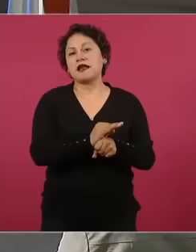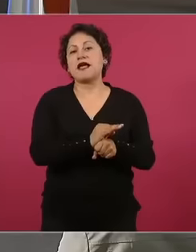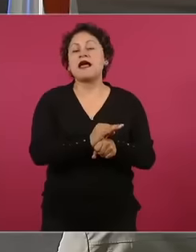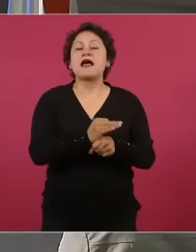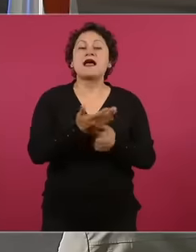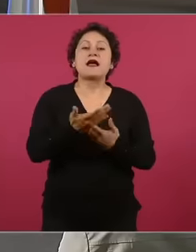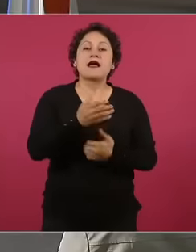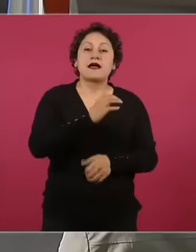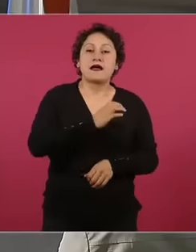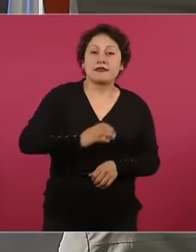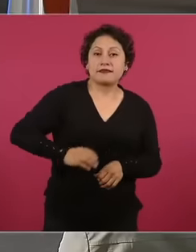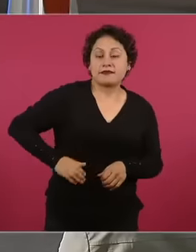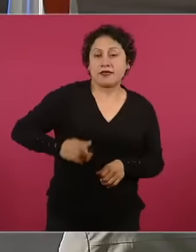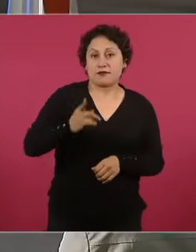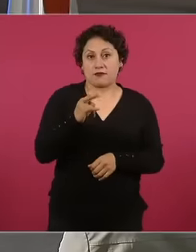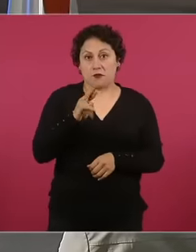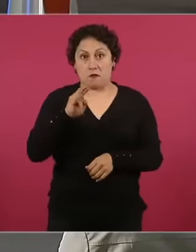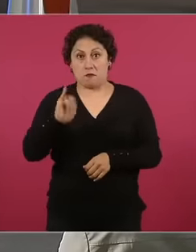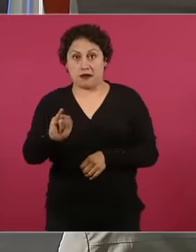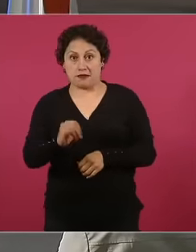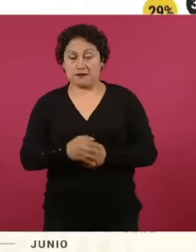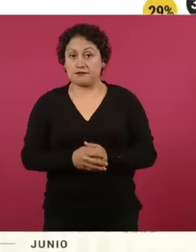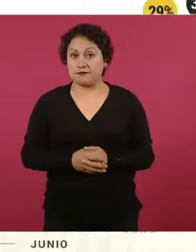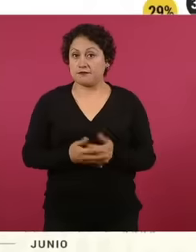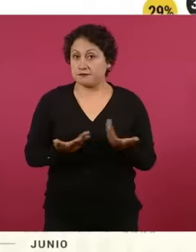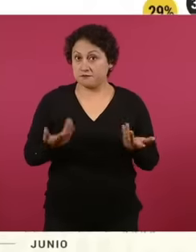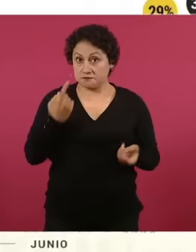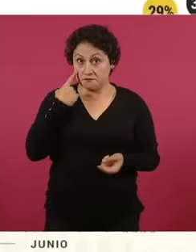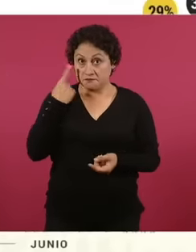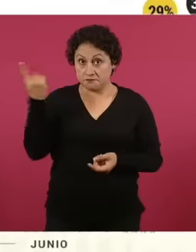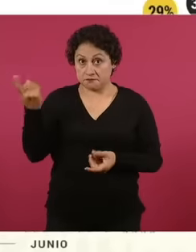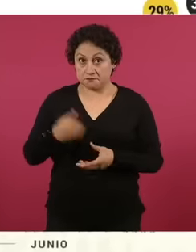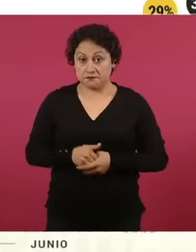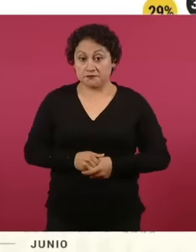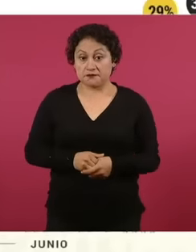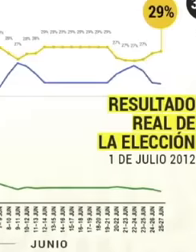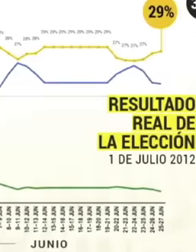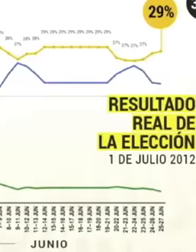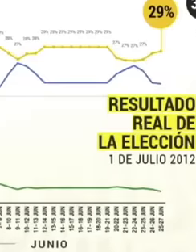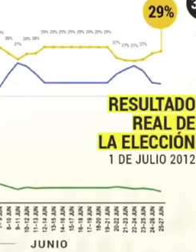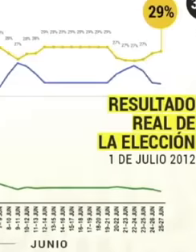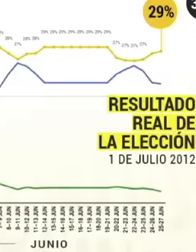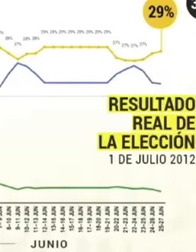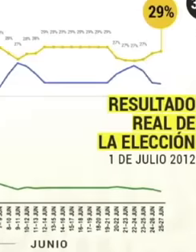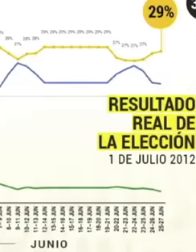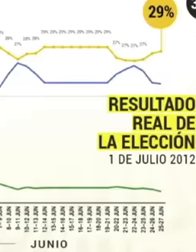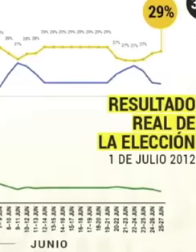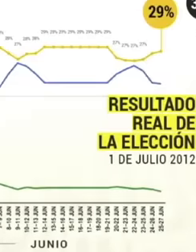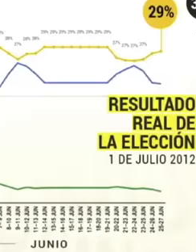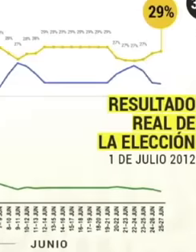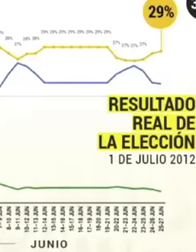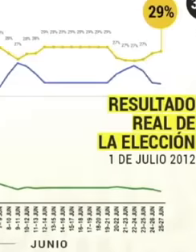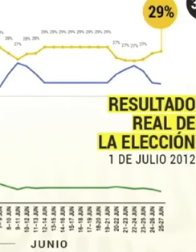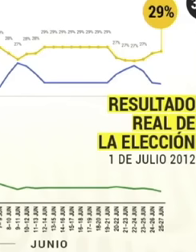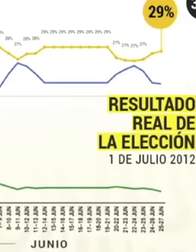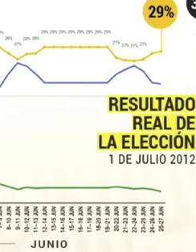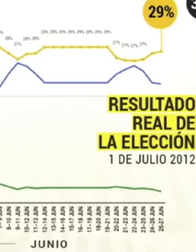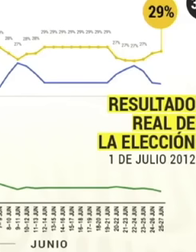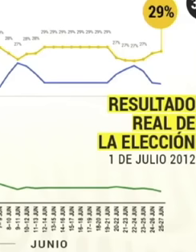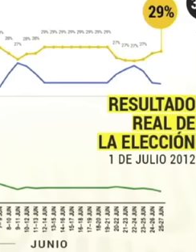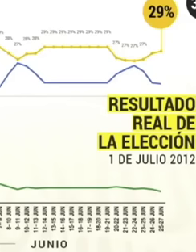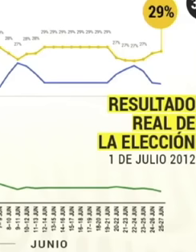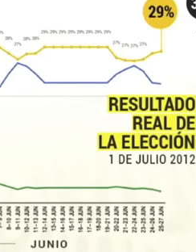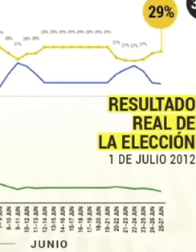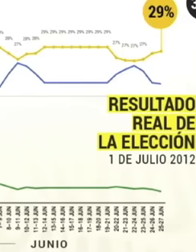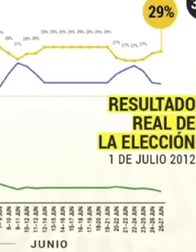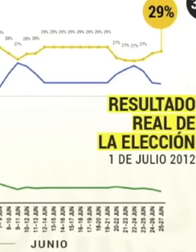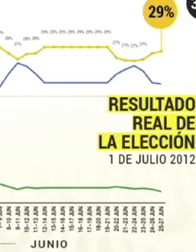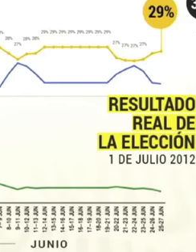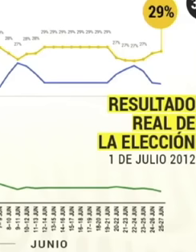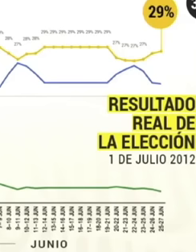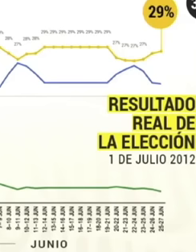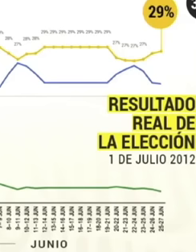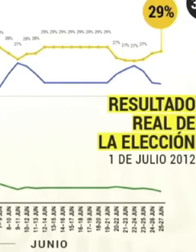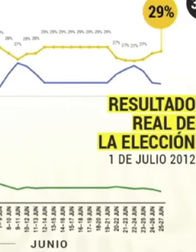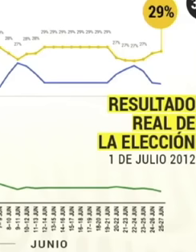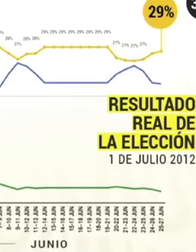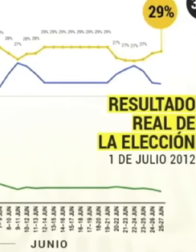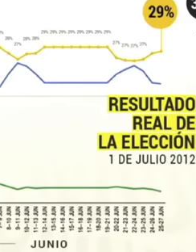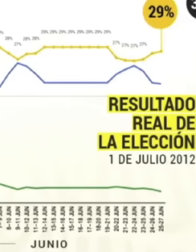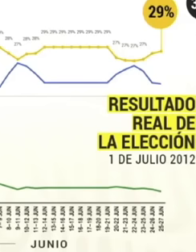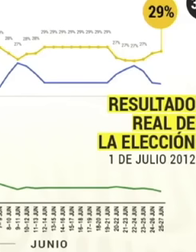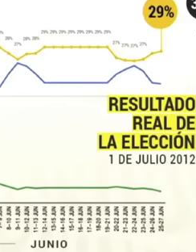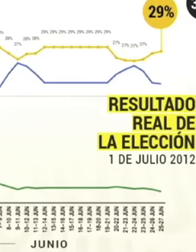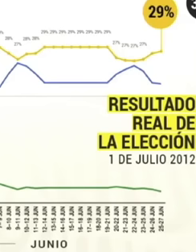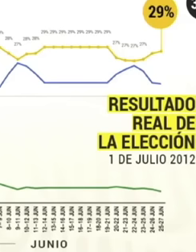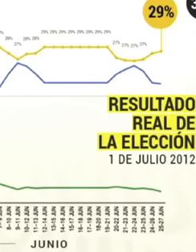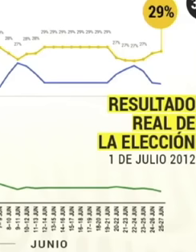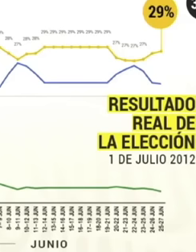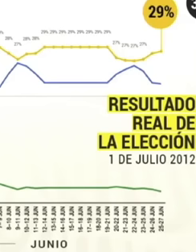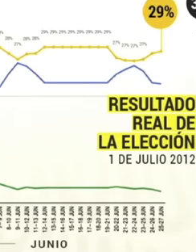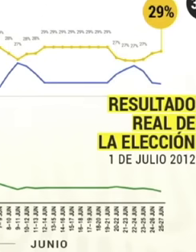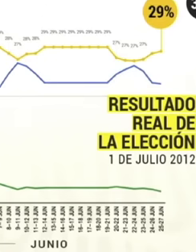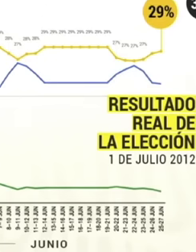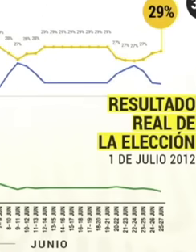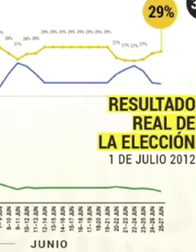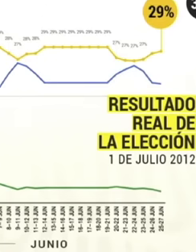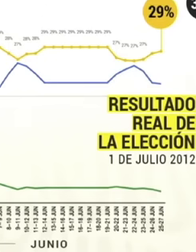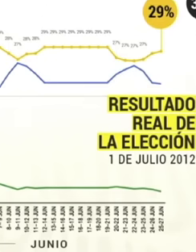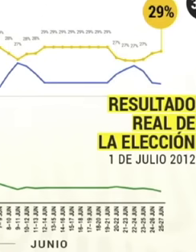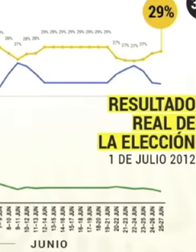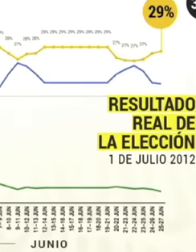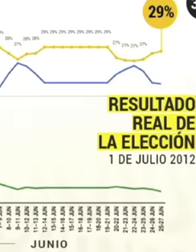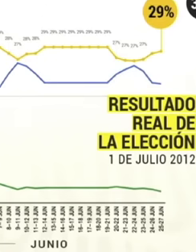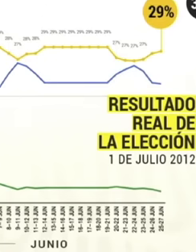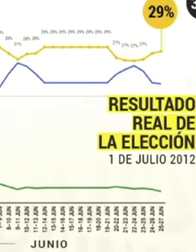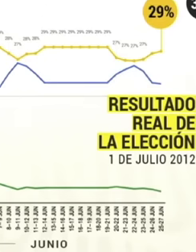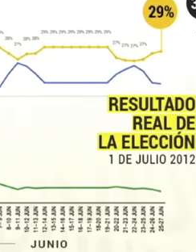results, yes, all the time, look how Peño was hanging out with him and he mentioned it every day